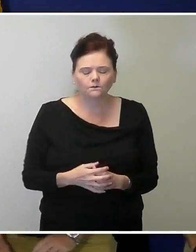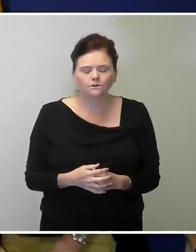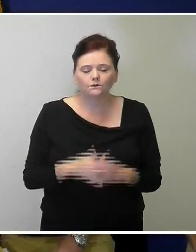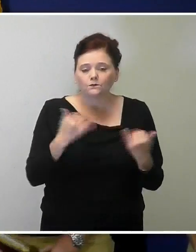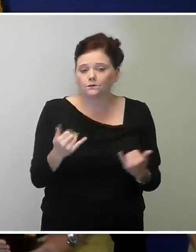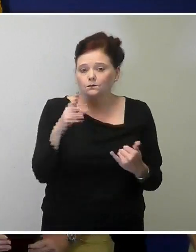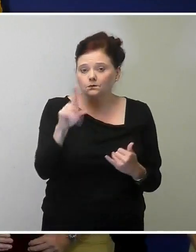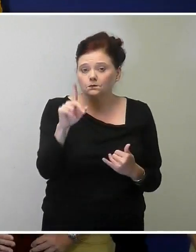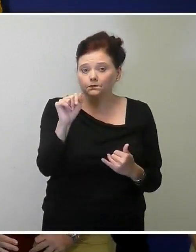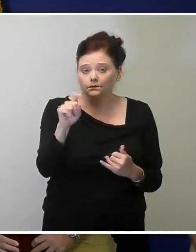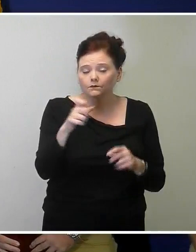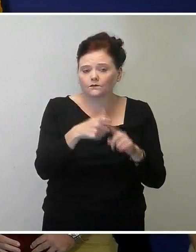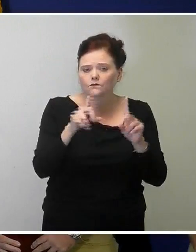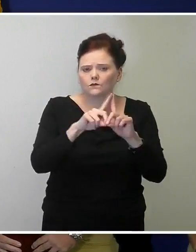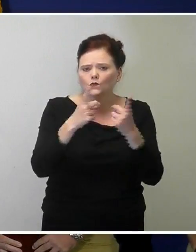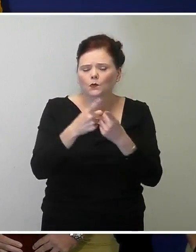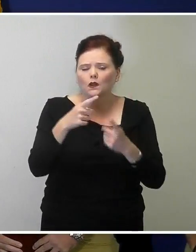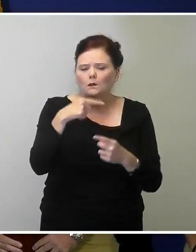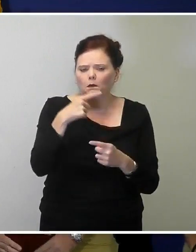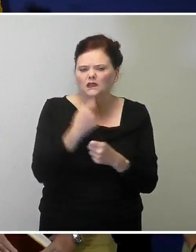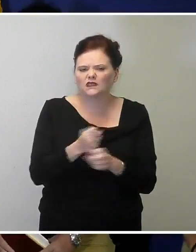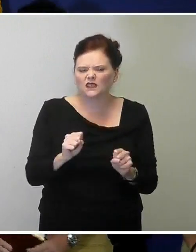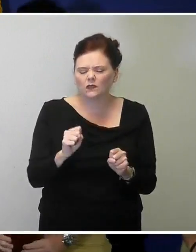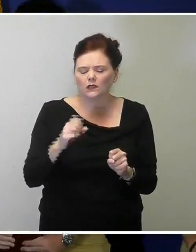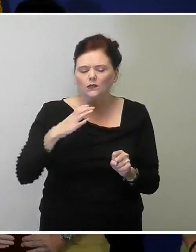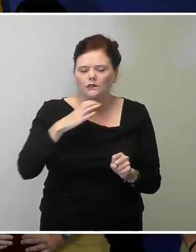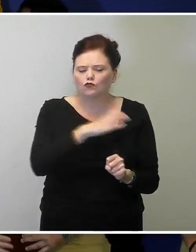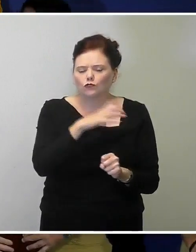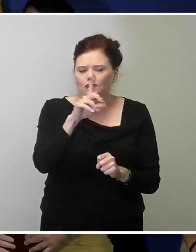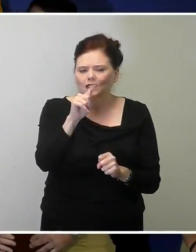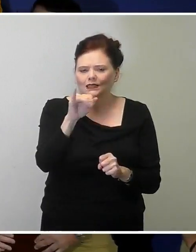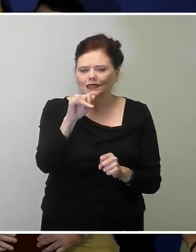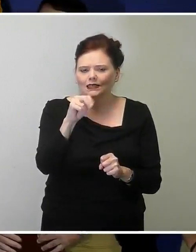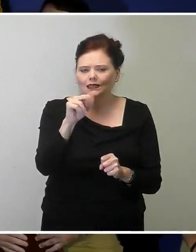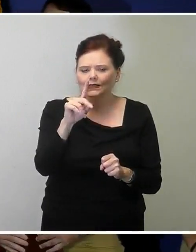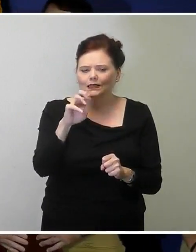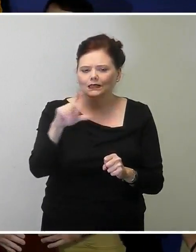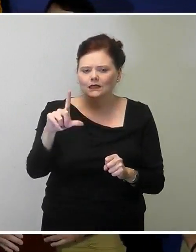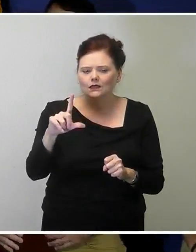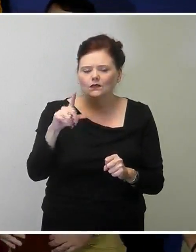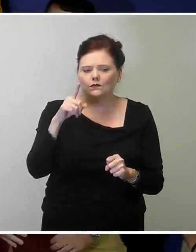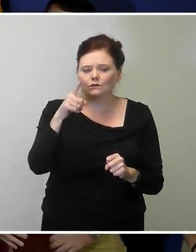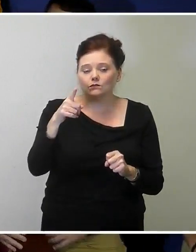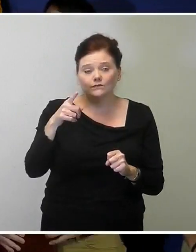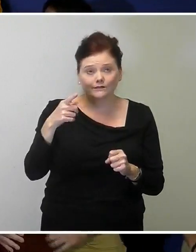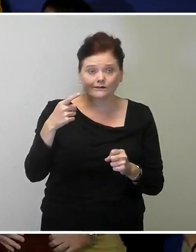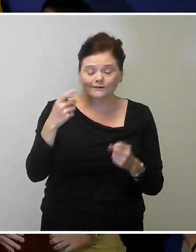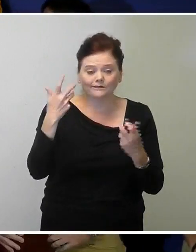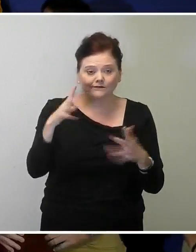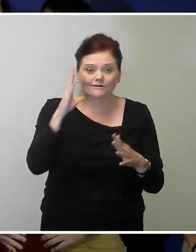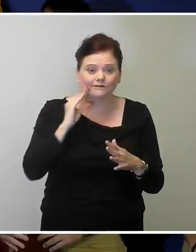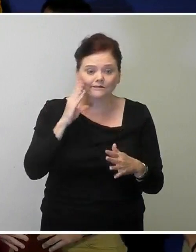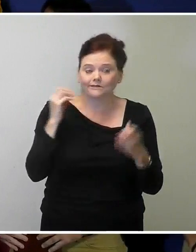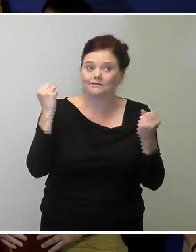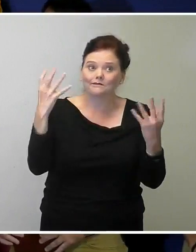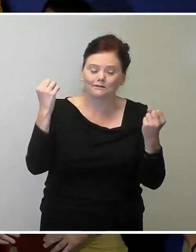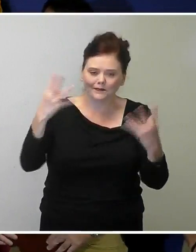DOES. WE WILL STEP UP AND GO TO HELP. AT THIS TIME I ASK FOR AN UPDATE